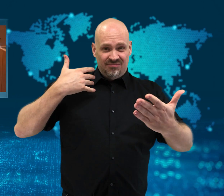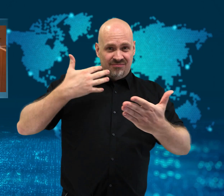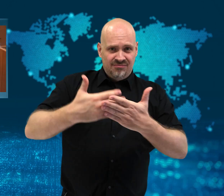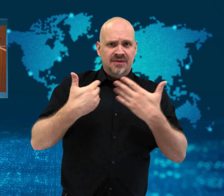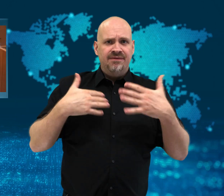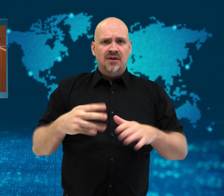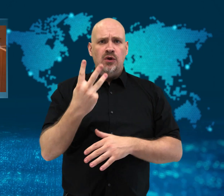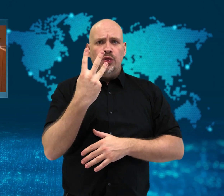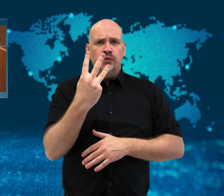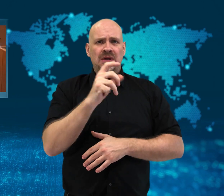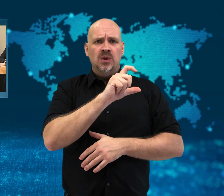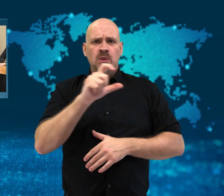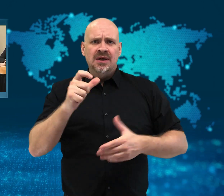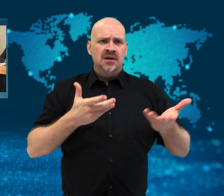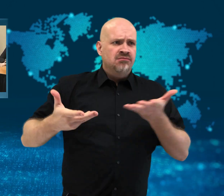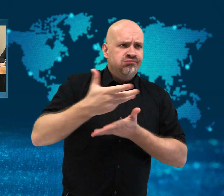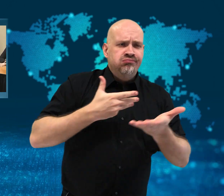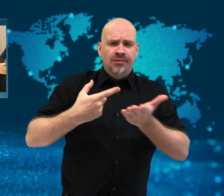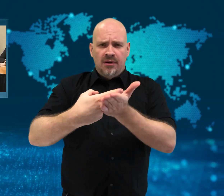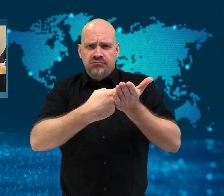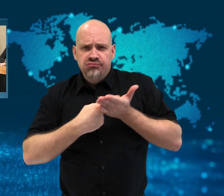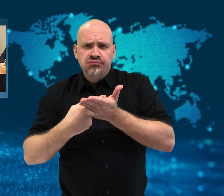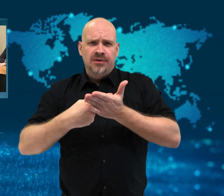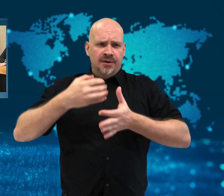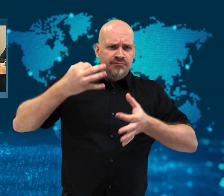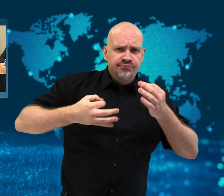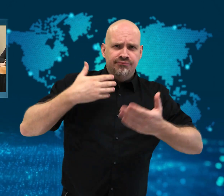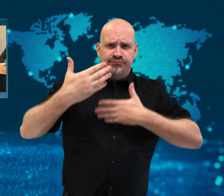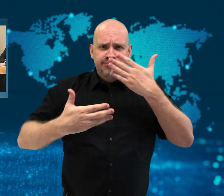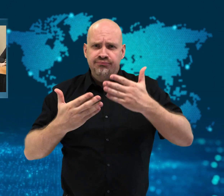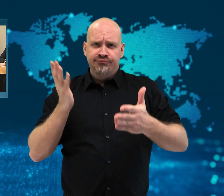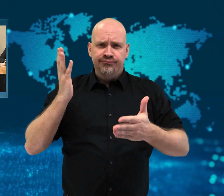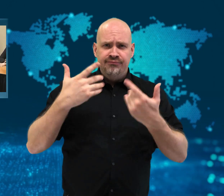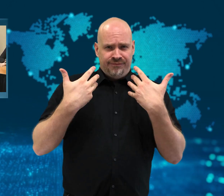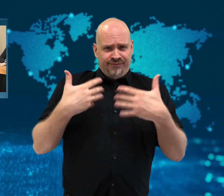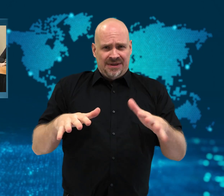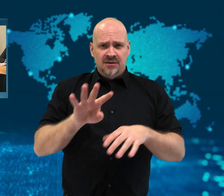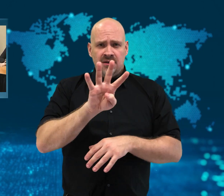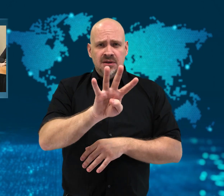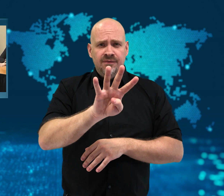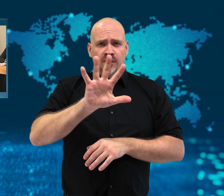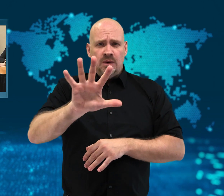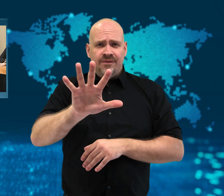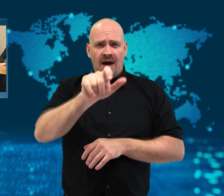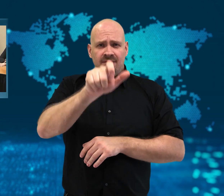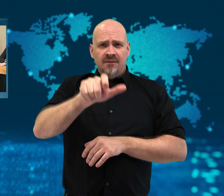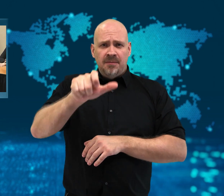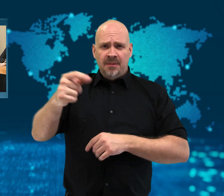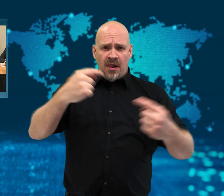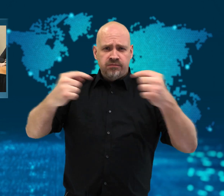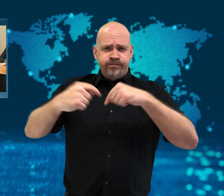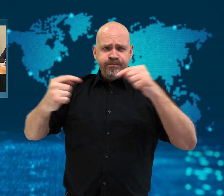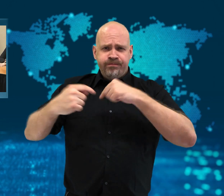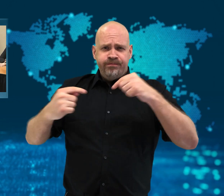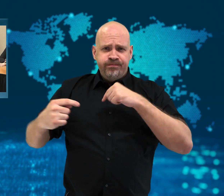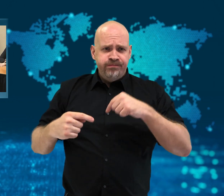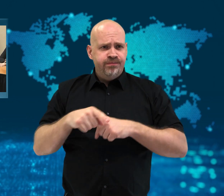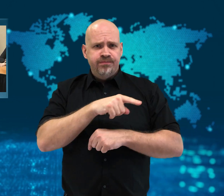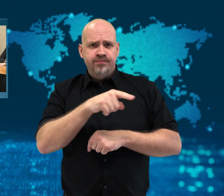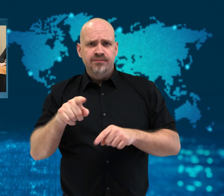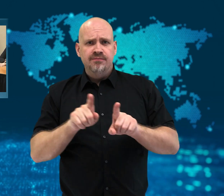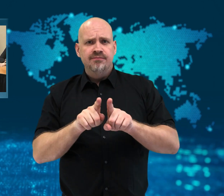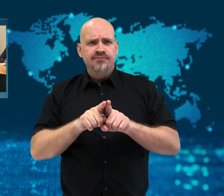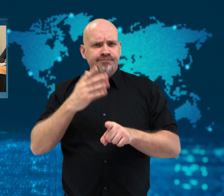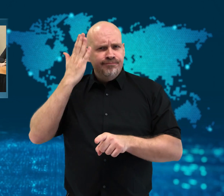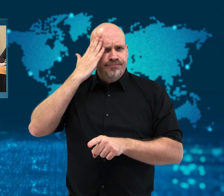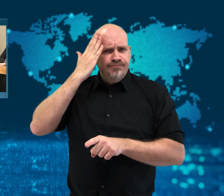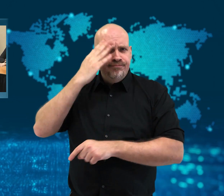bystanders, police officers, and medical experts.